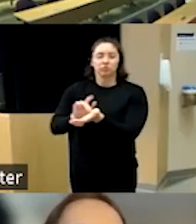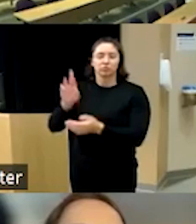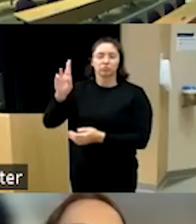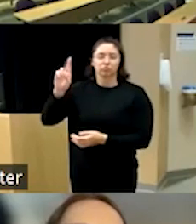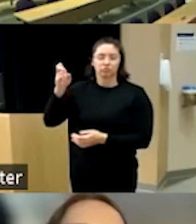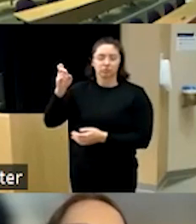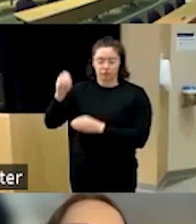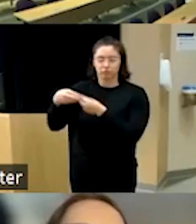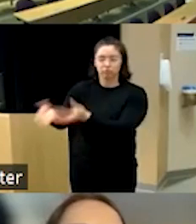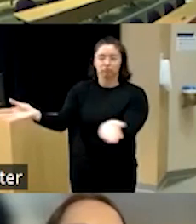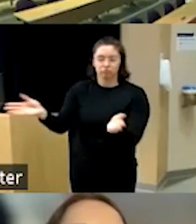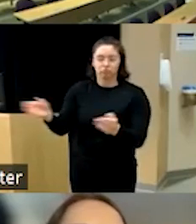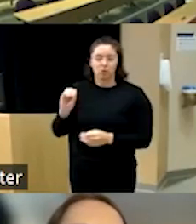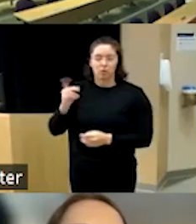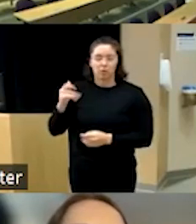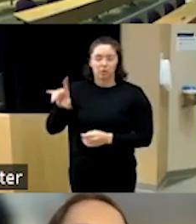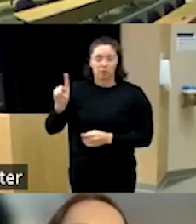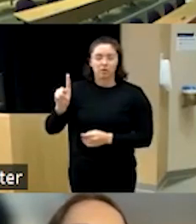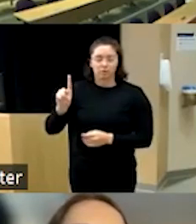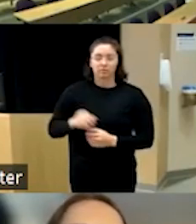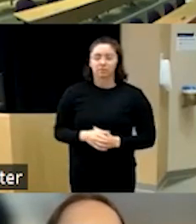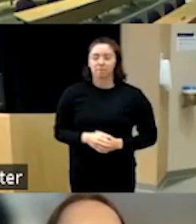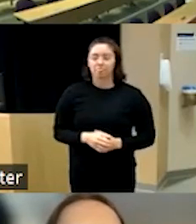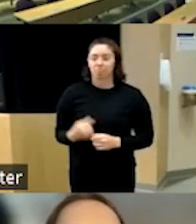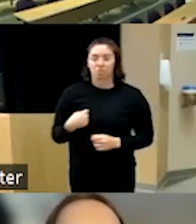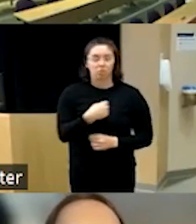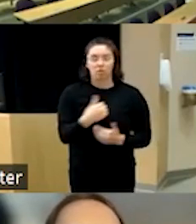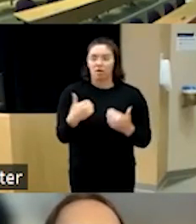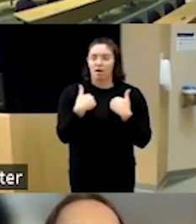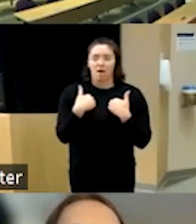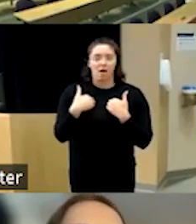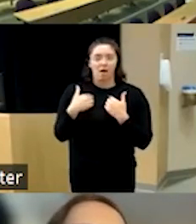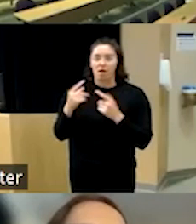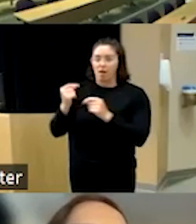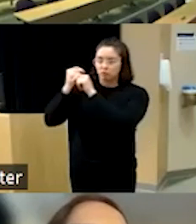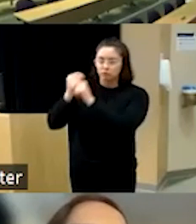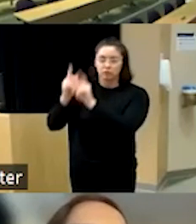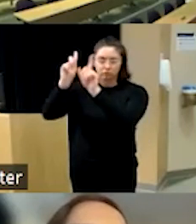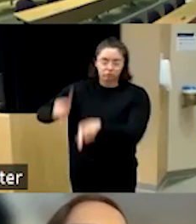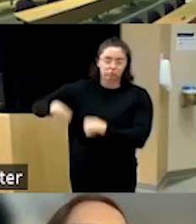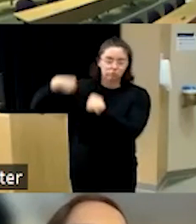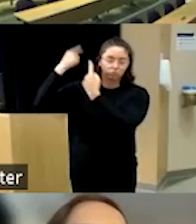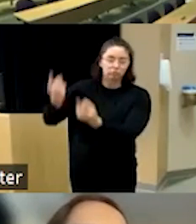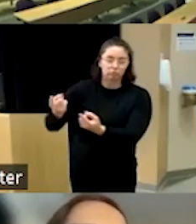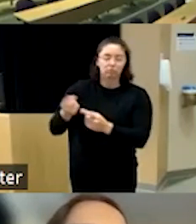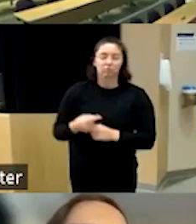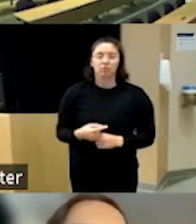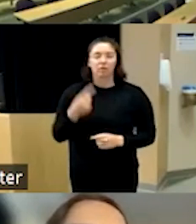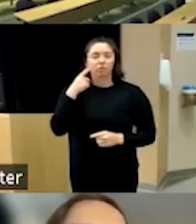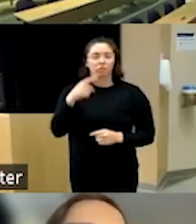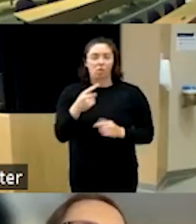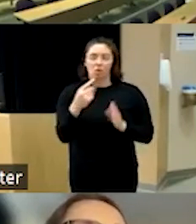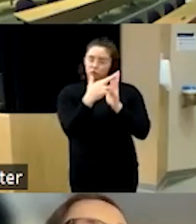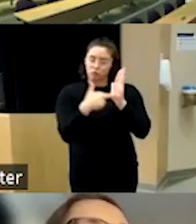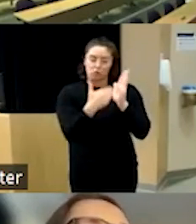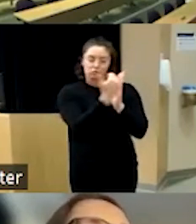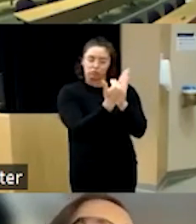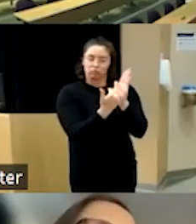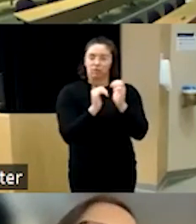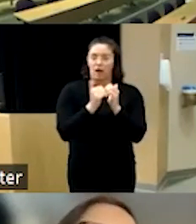um and we have we have quite a long tradition for um for guidelines on opioid use and of course we